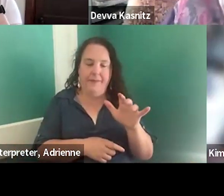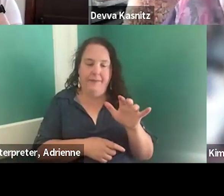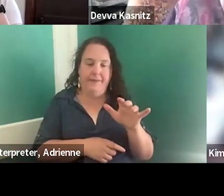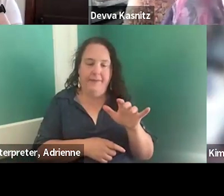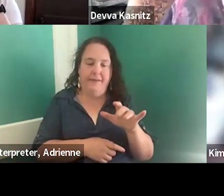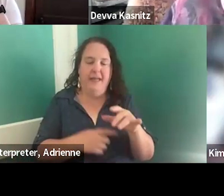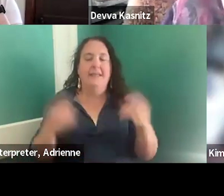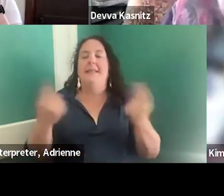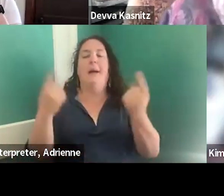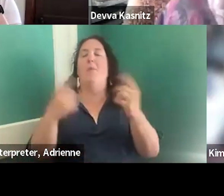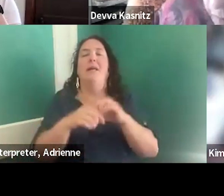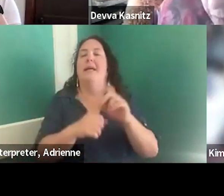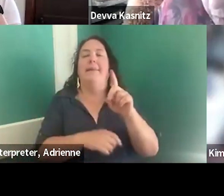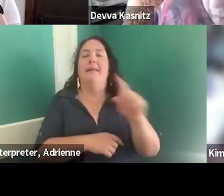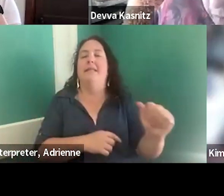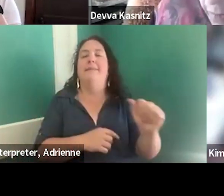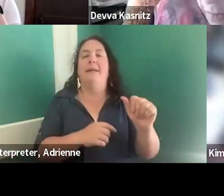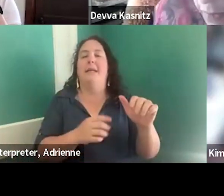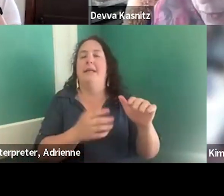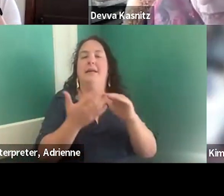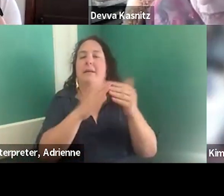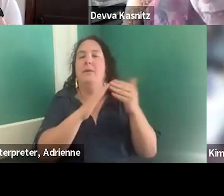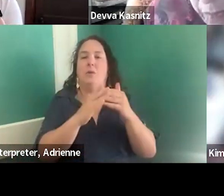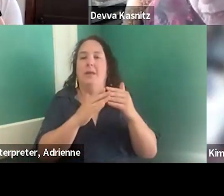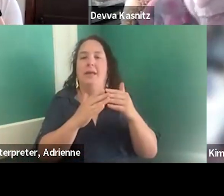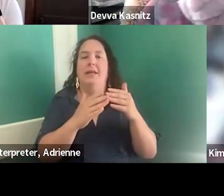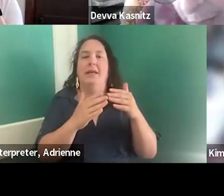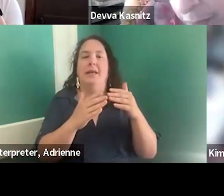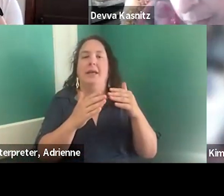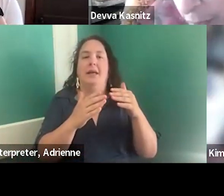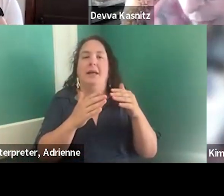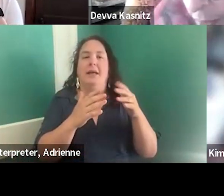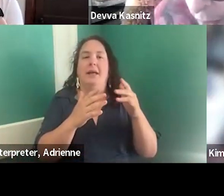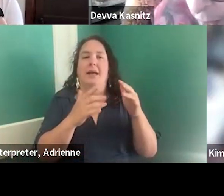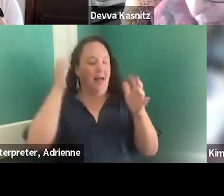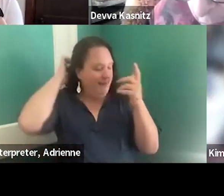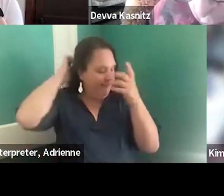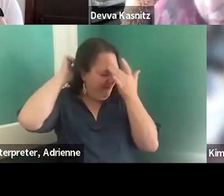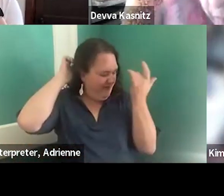community and the activist community and accessibility community-- and I'm blanking on their name right now,